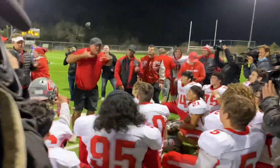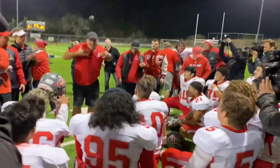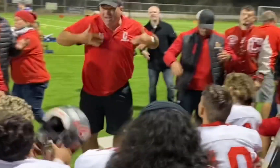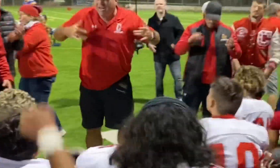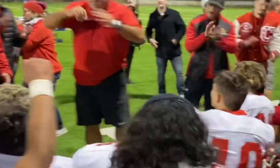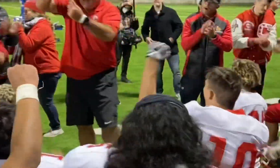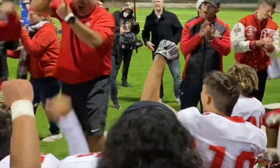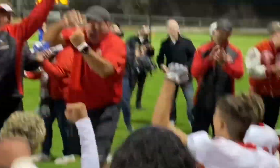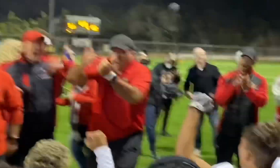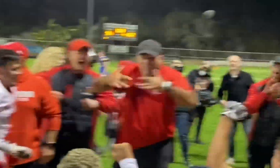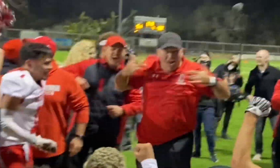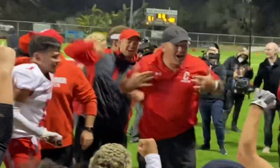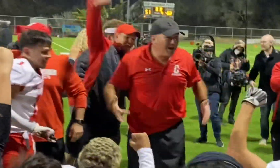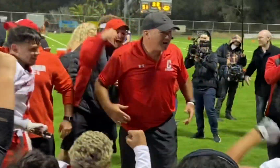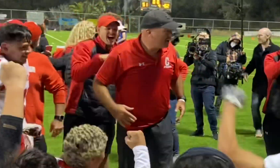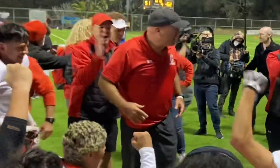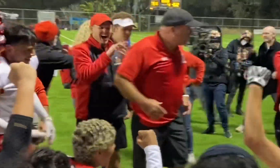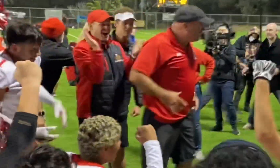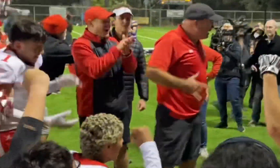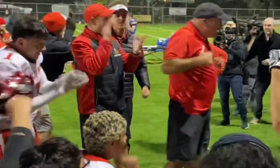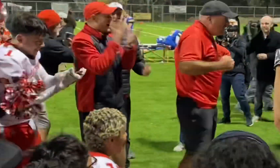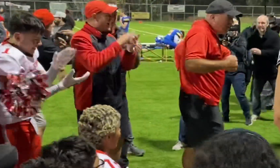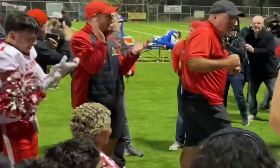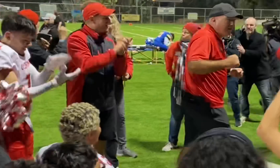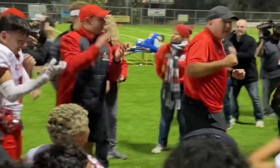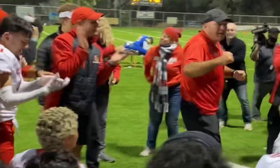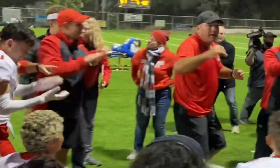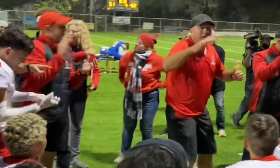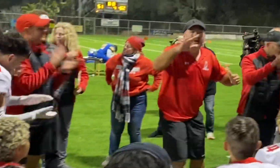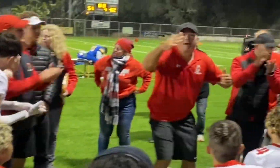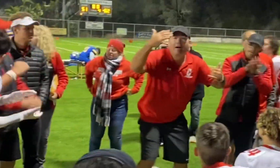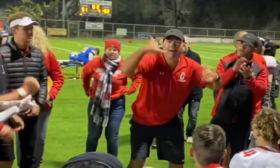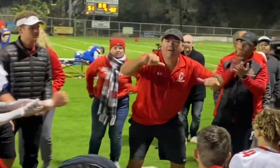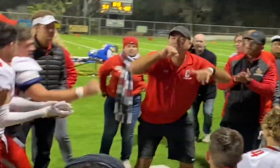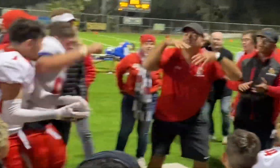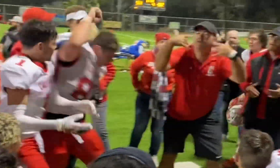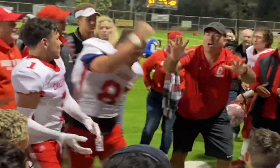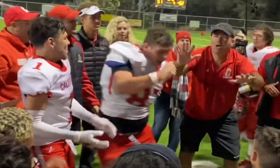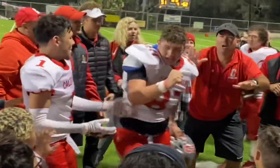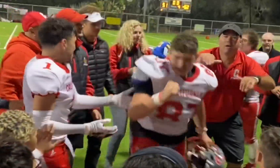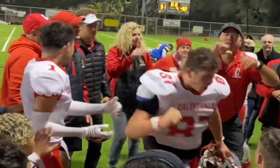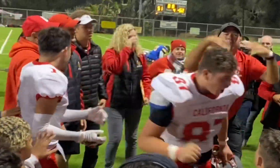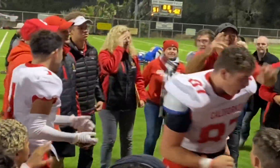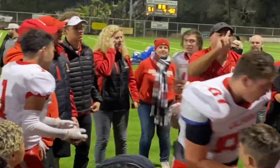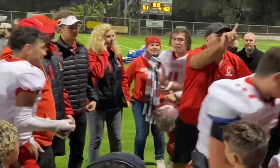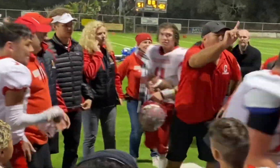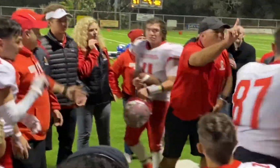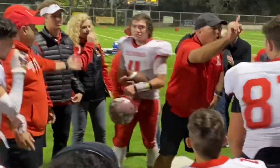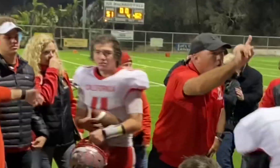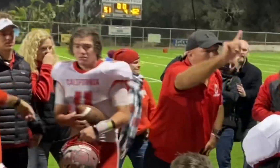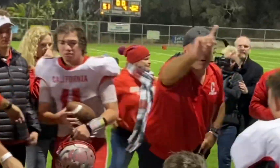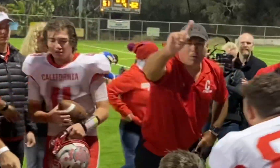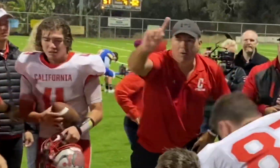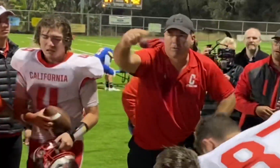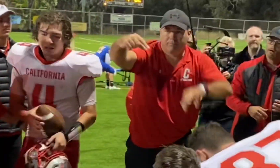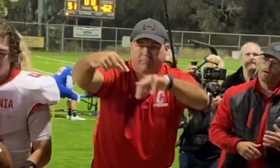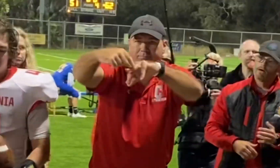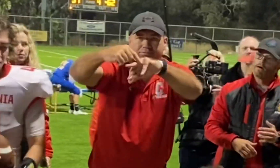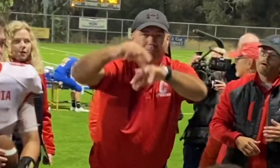head coach Keith Adams: what a joyous excitement; we are going to the state championship game! so exciting!! whoooo!! hey! we are NOT done! we are NOT done! one more to go for a championship ring